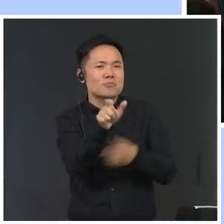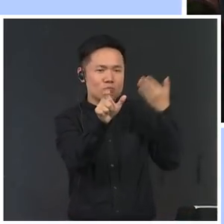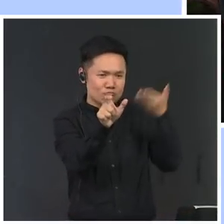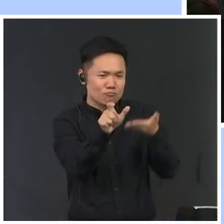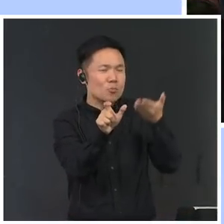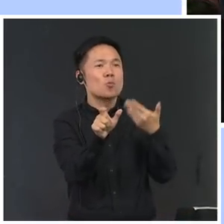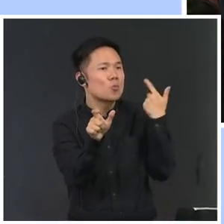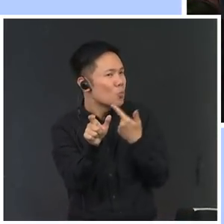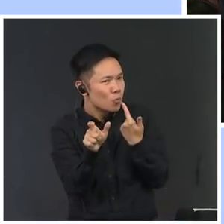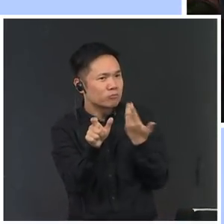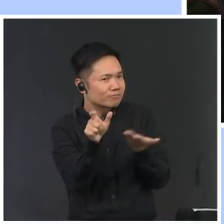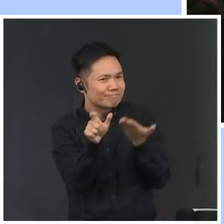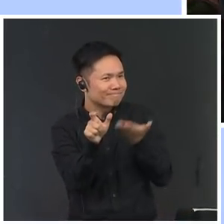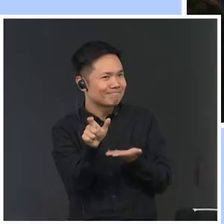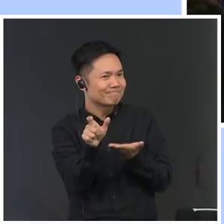tongue or not, has to do with the